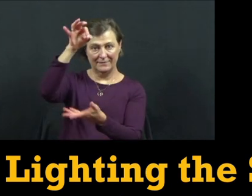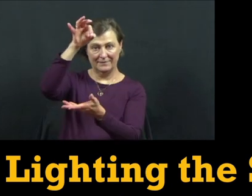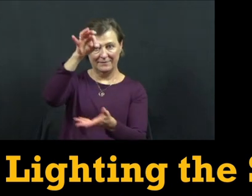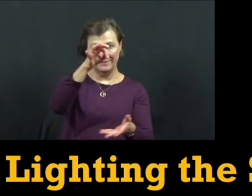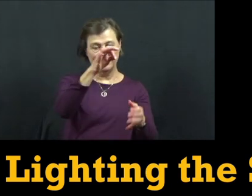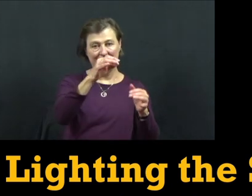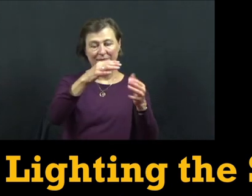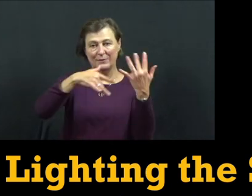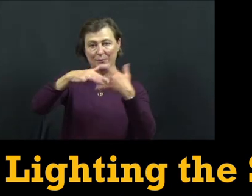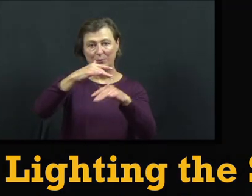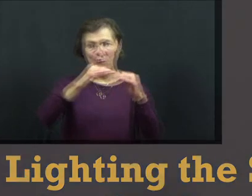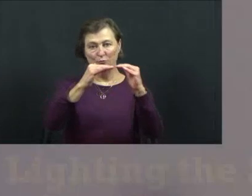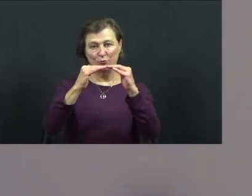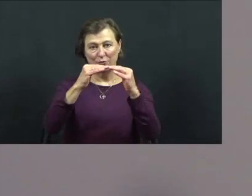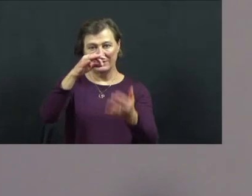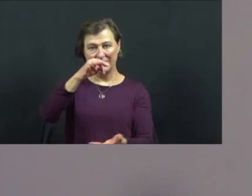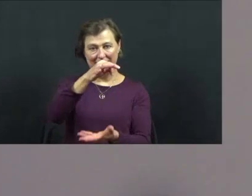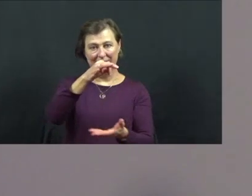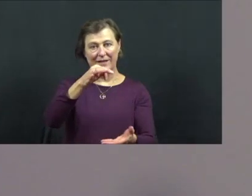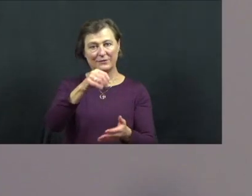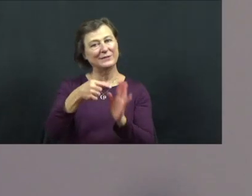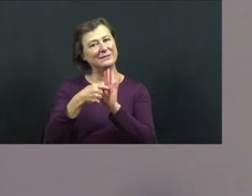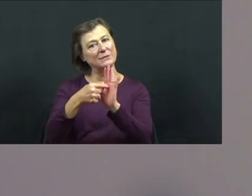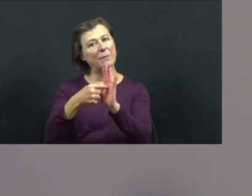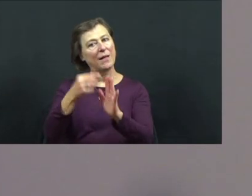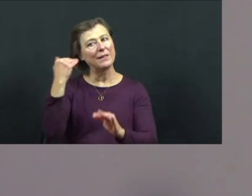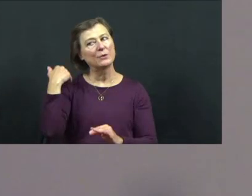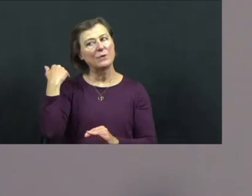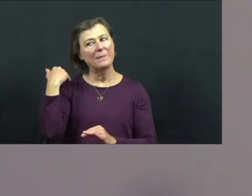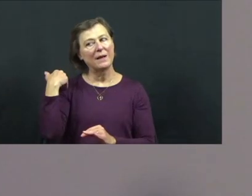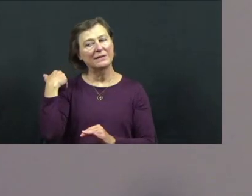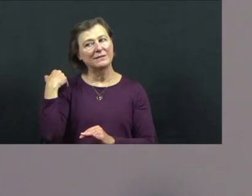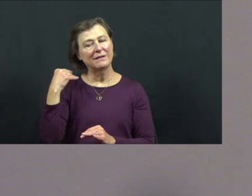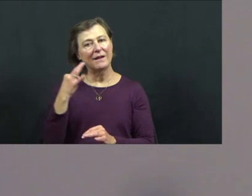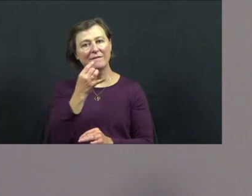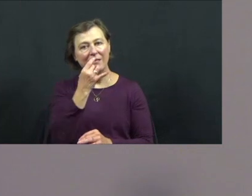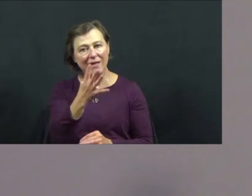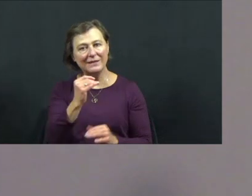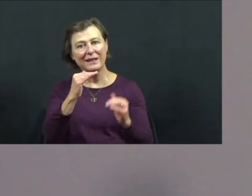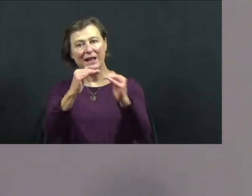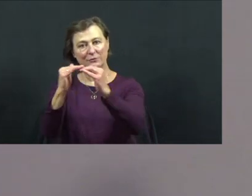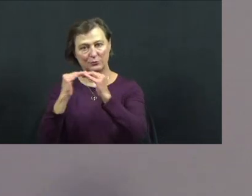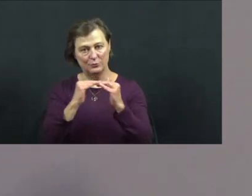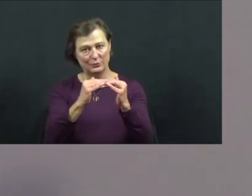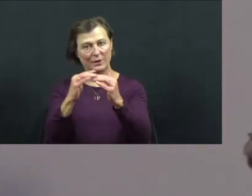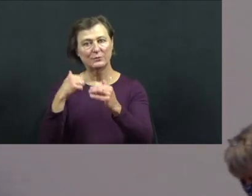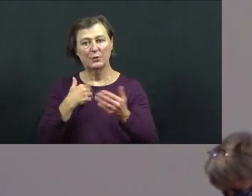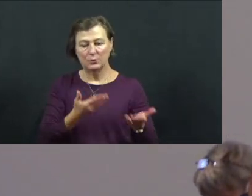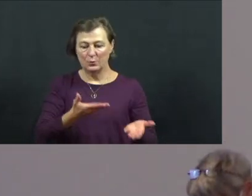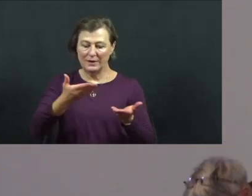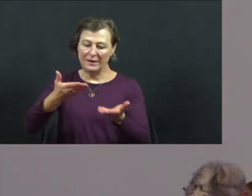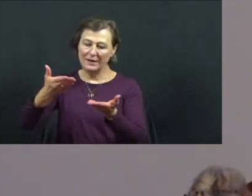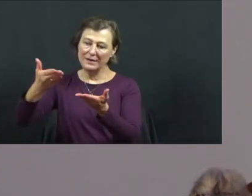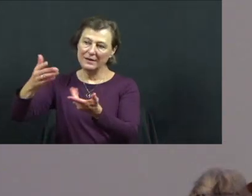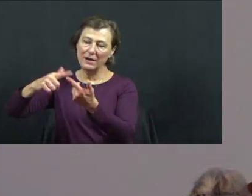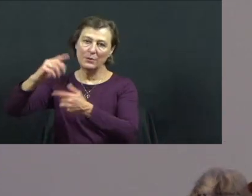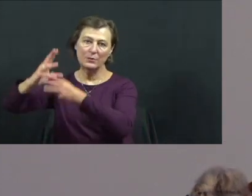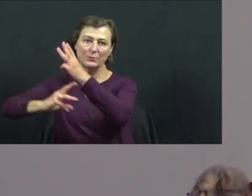as a symbolic reminder of the light and justice that we carry out into the world.